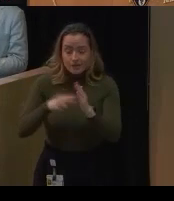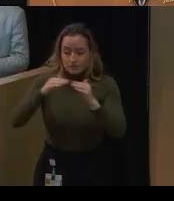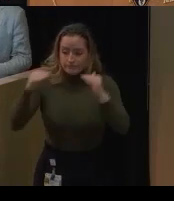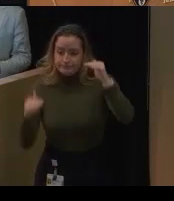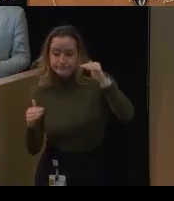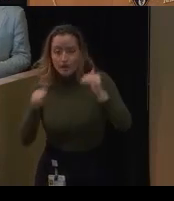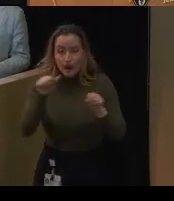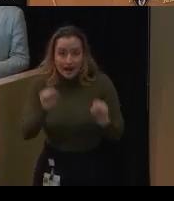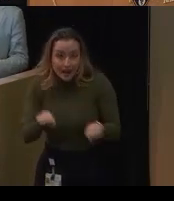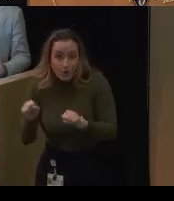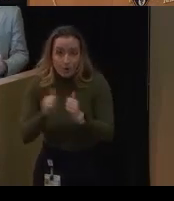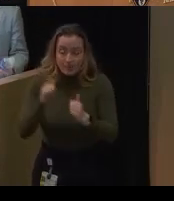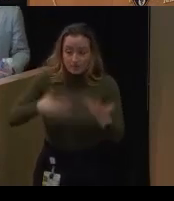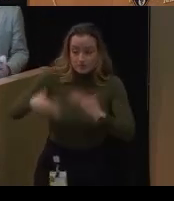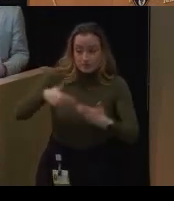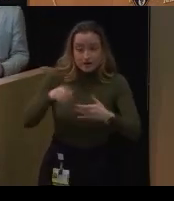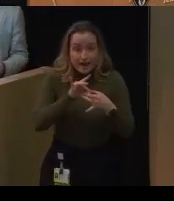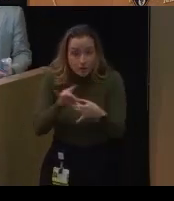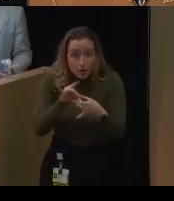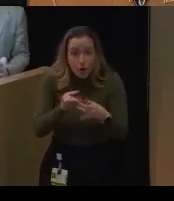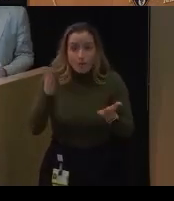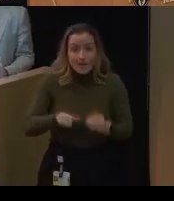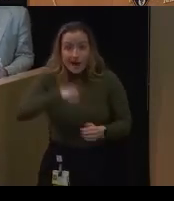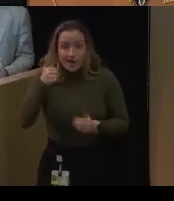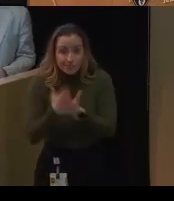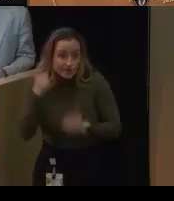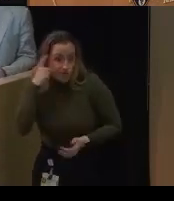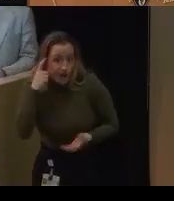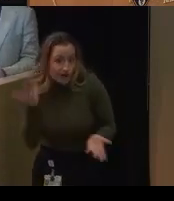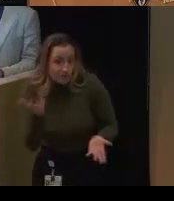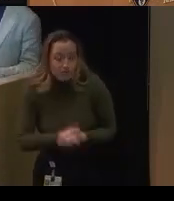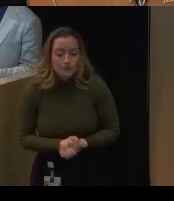or is it due to impairments in other networks supporting other cognitive processes and this